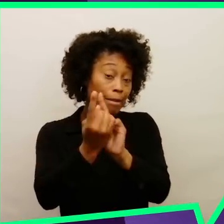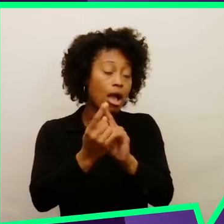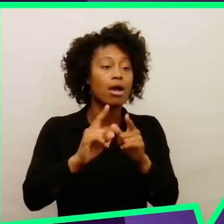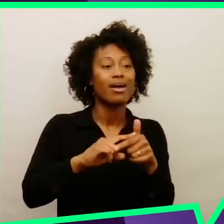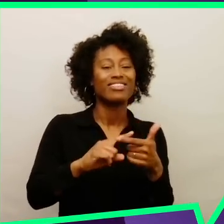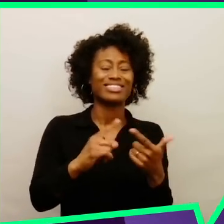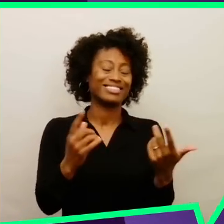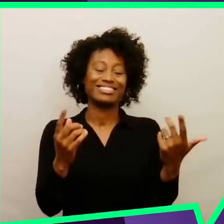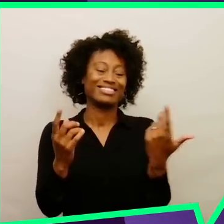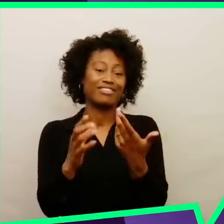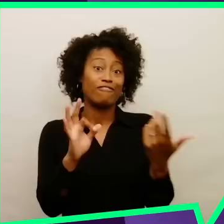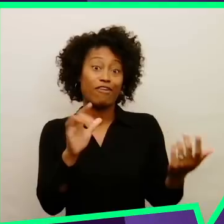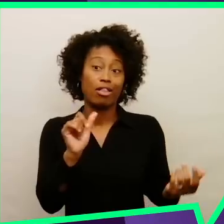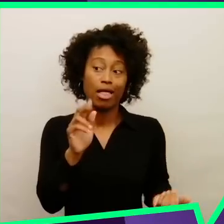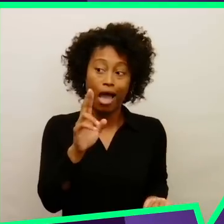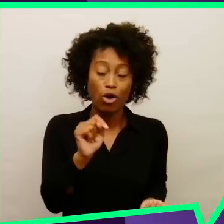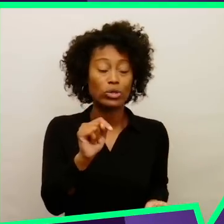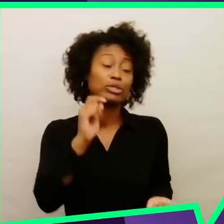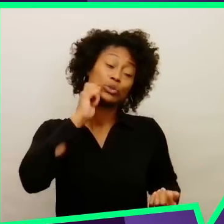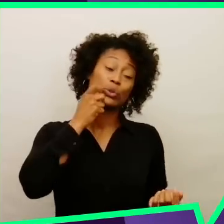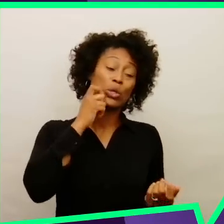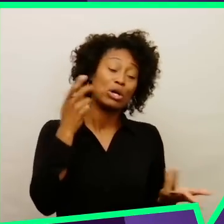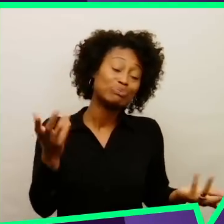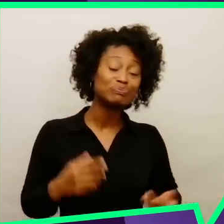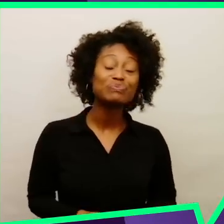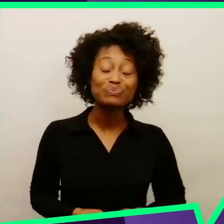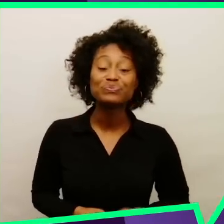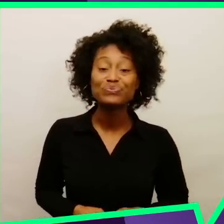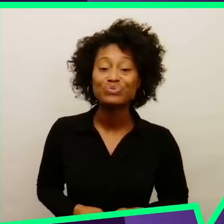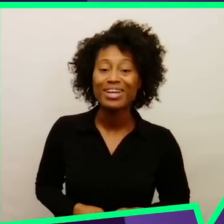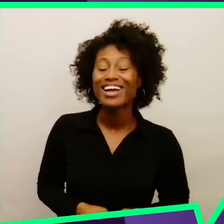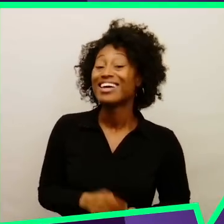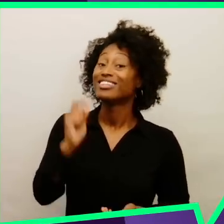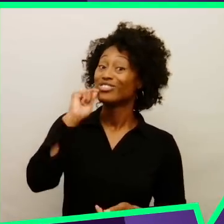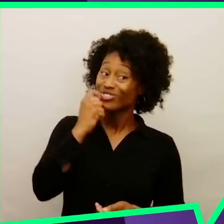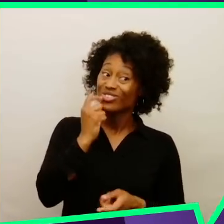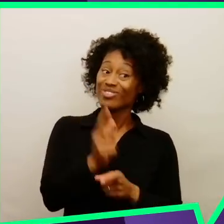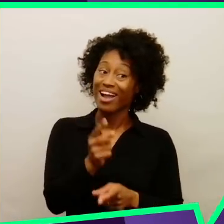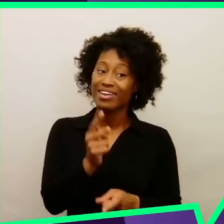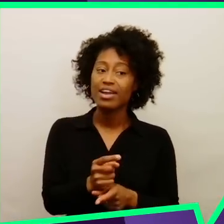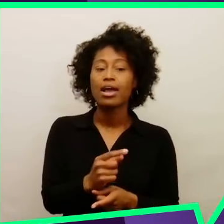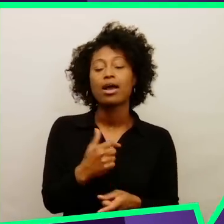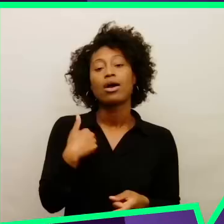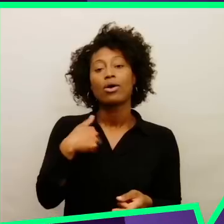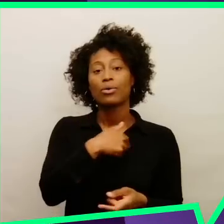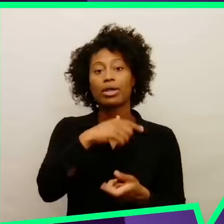That was pretty cool. Well, you know what else is pretty cool is combining education with gaming.